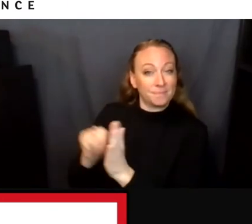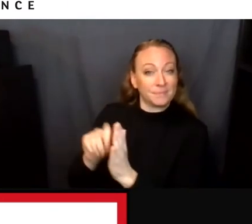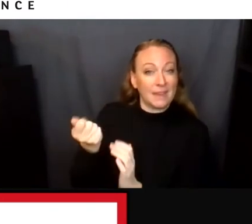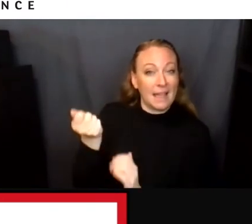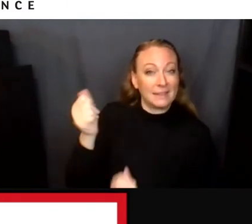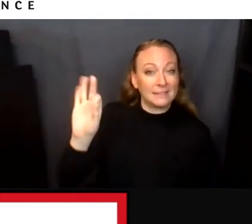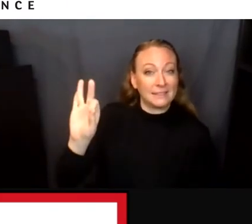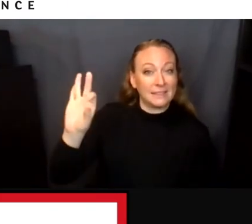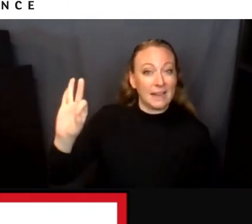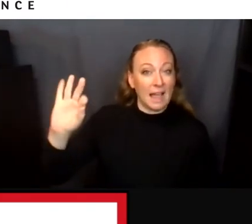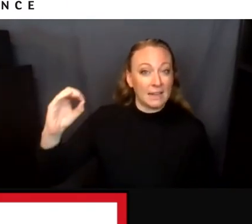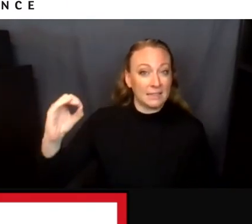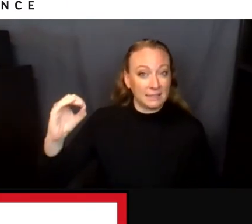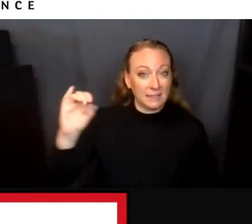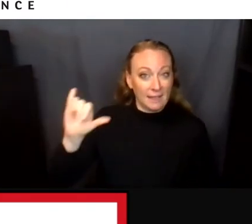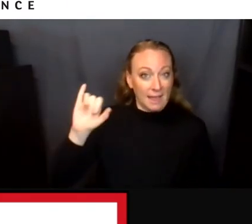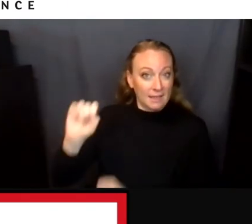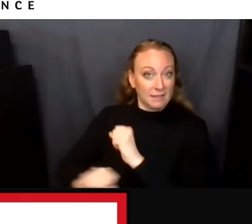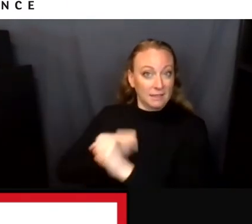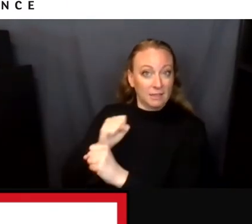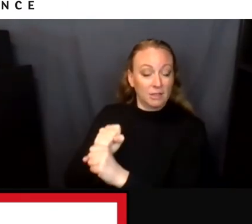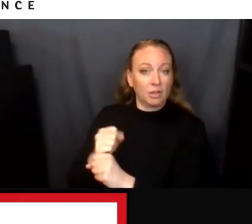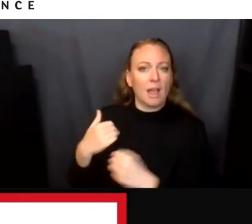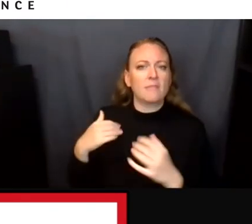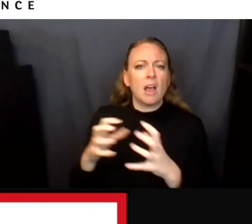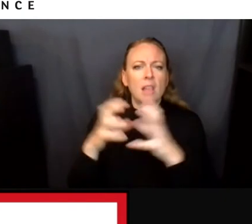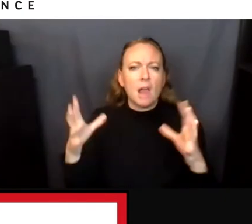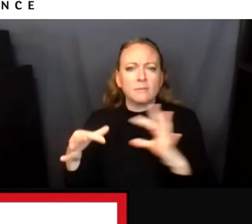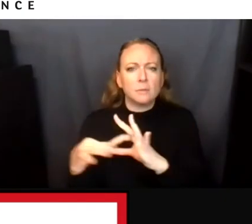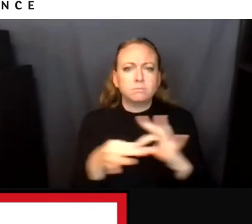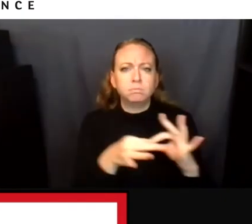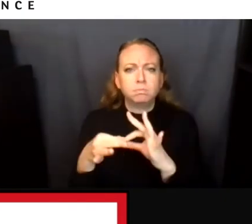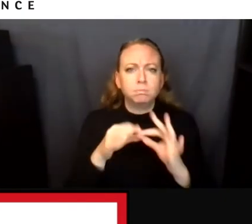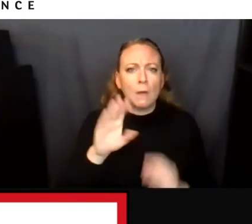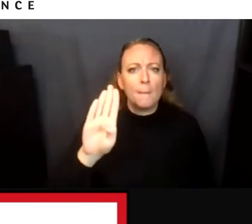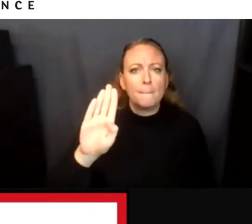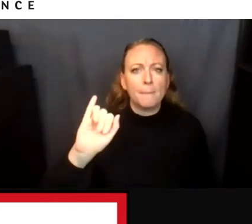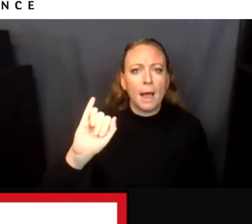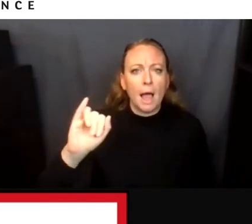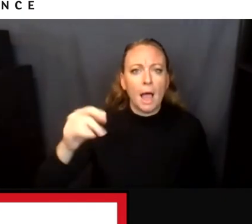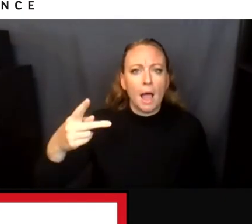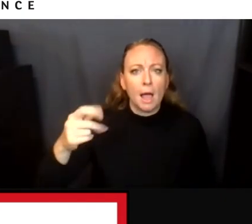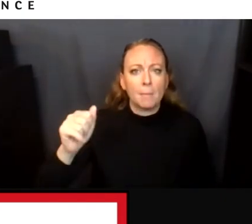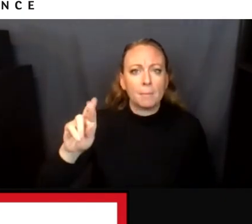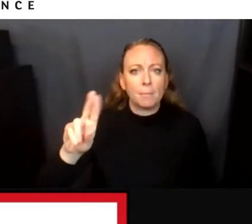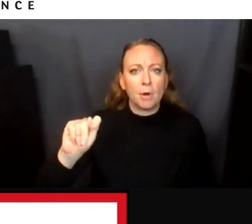that there was a lot of bipartisanship, people worked together to solve problems.